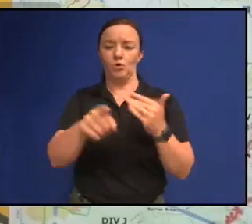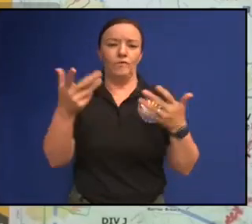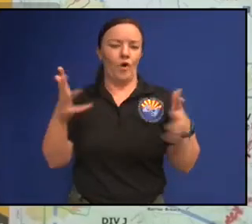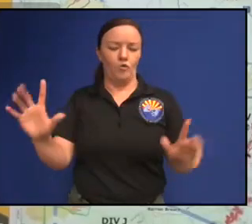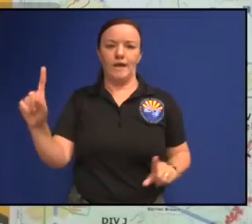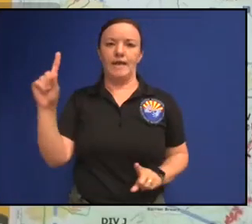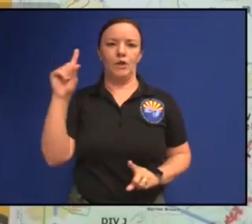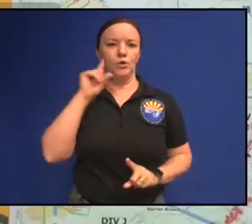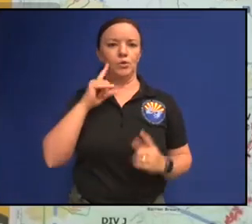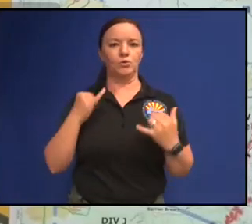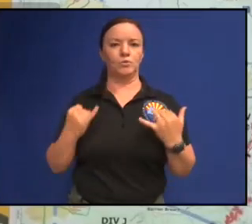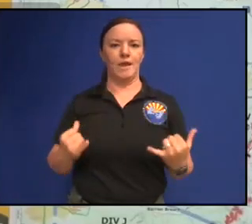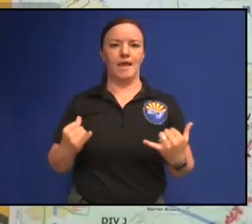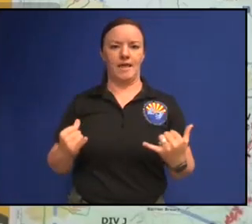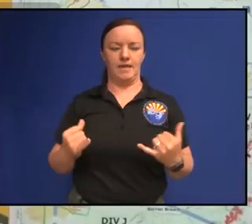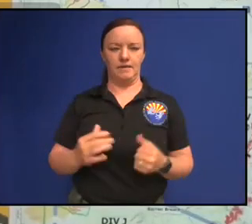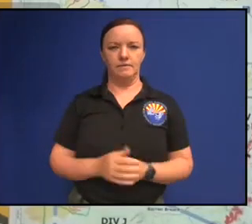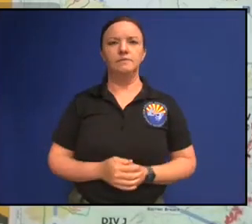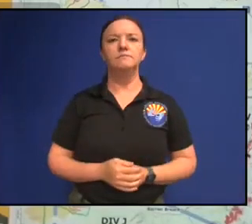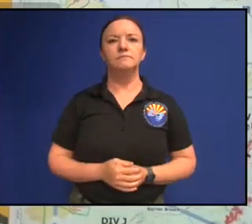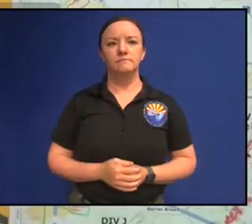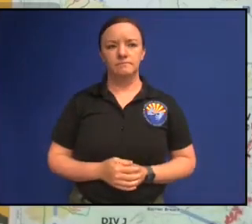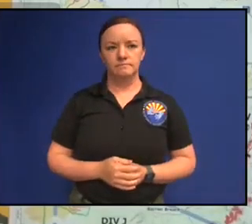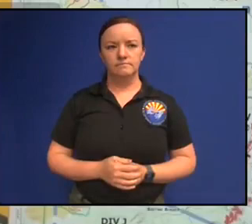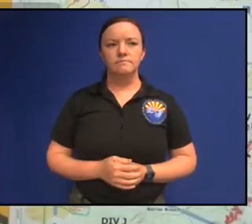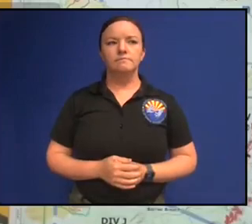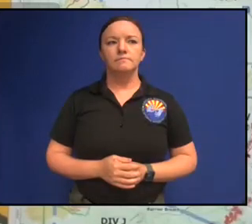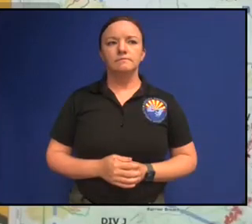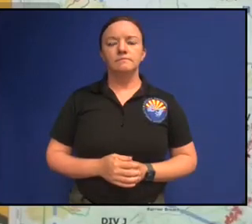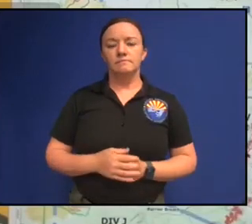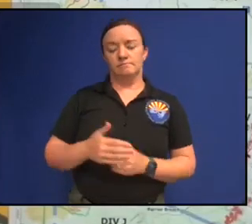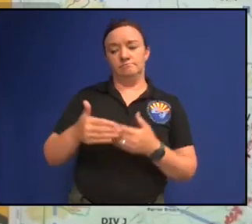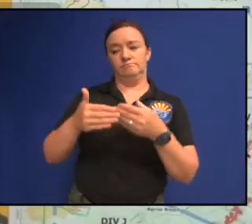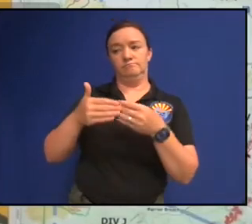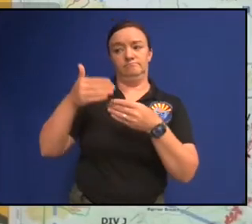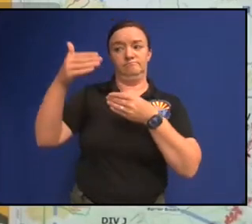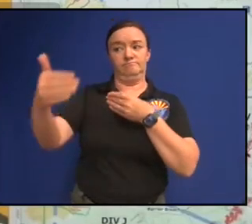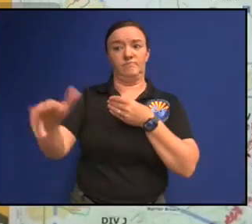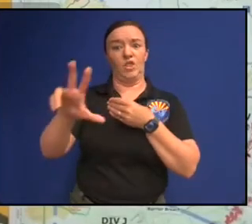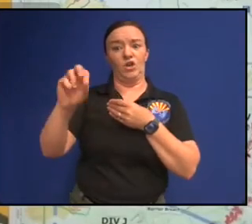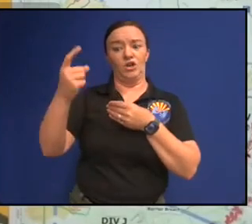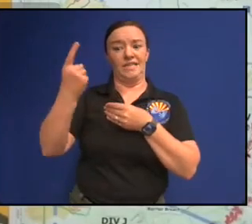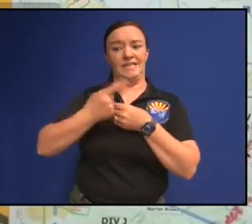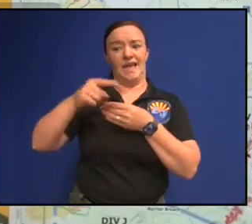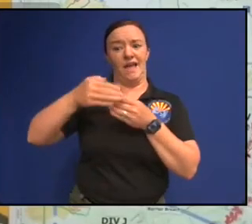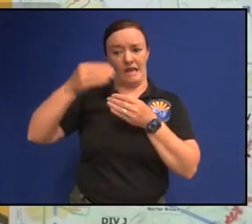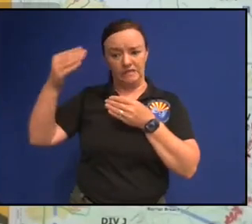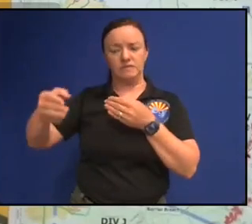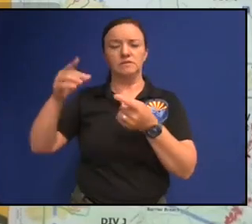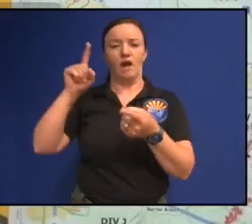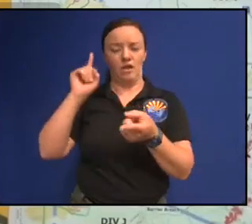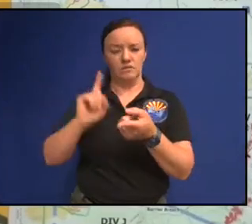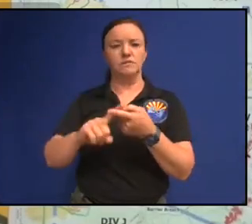WE ARE ALMOST 30 DAYS OUT FROM A NORMAL SEASON-ENDING MONSOON EVENT. ALTHOUGH FIRE BEHAVIOR HAS BEEN